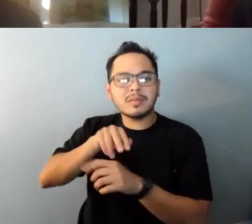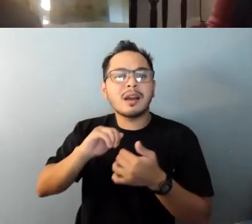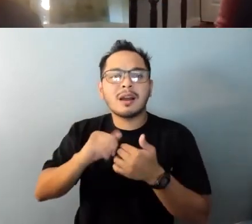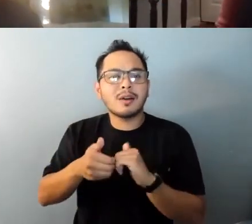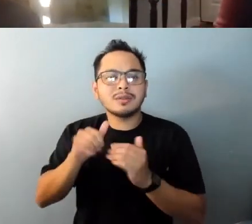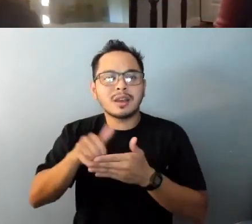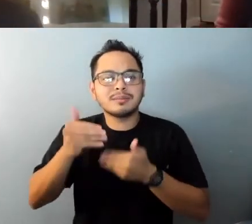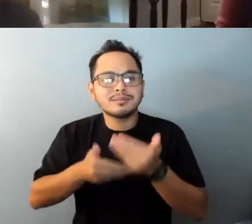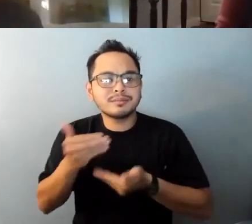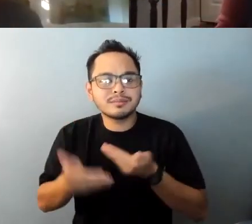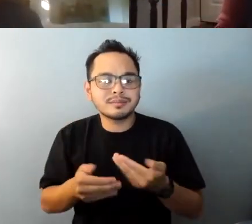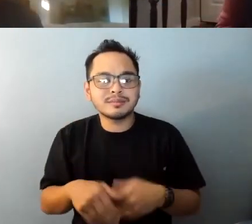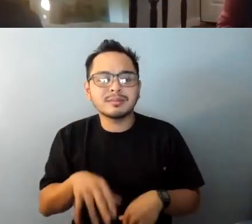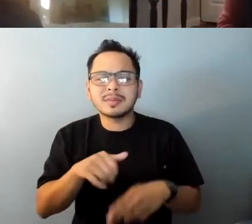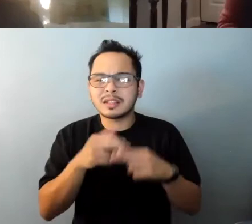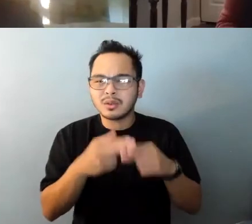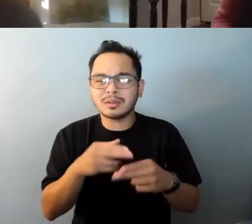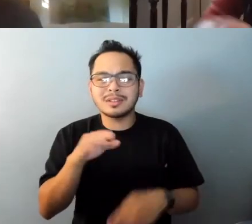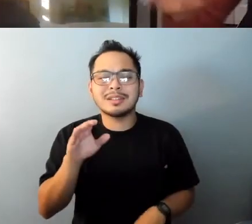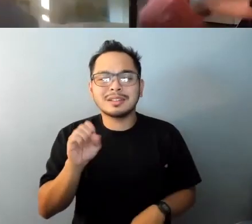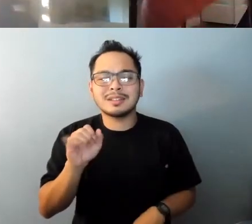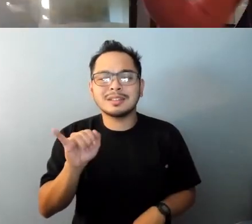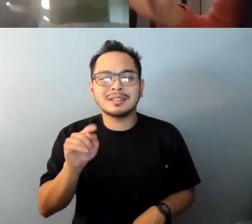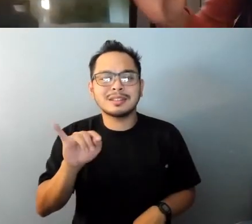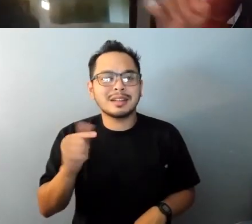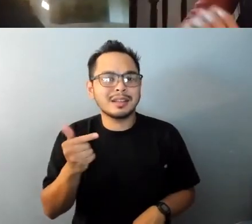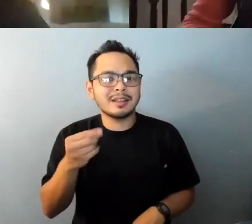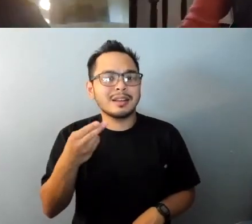Is it the (unknown term) series? The (unknown term) series.